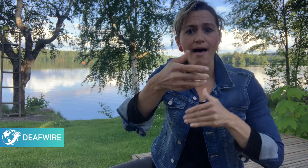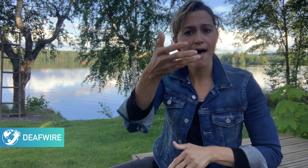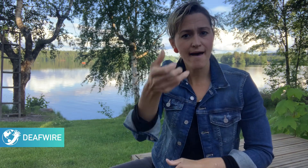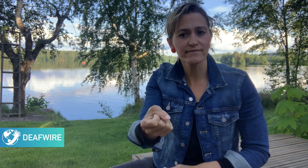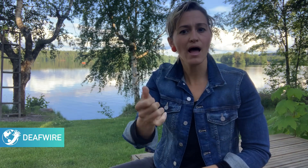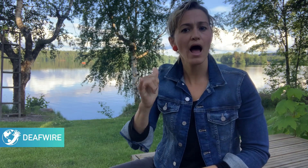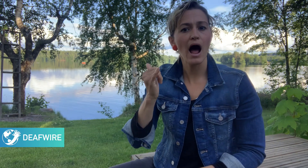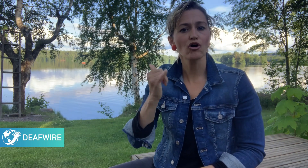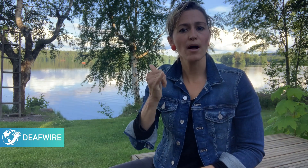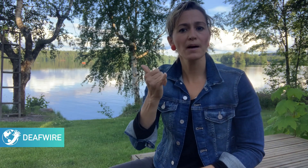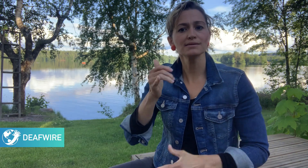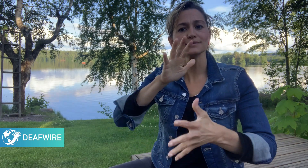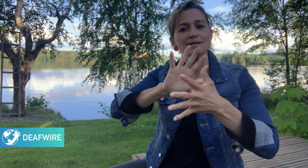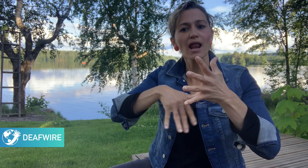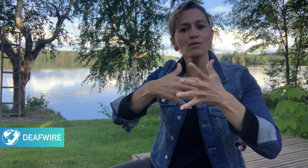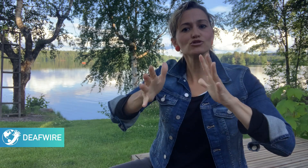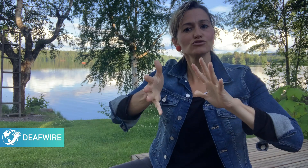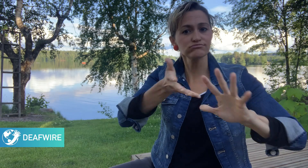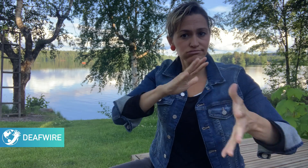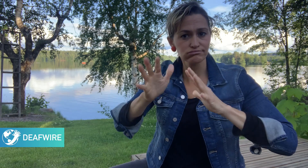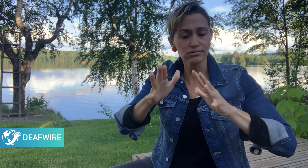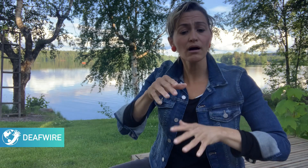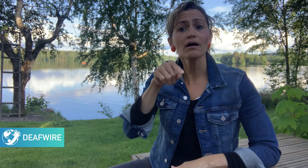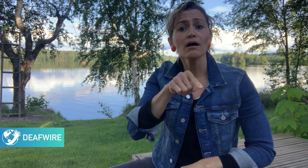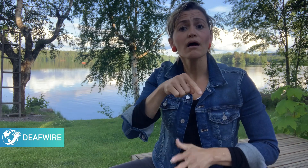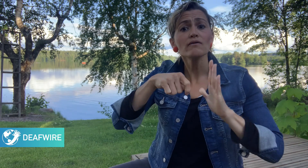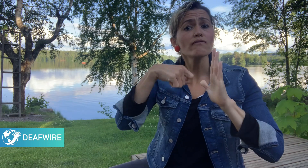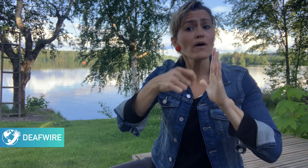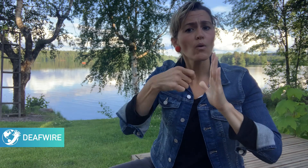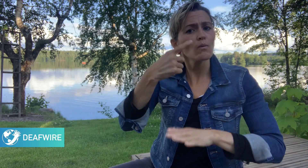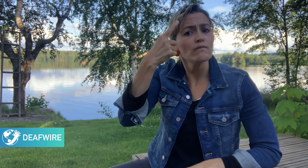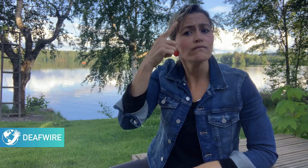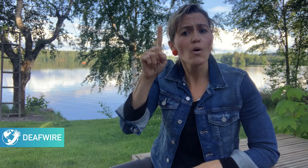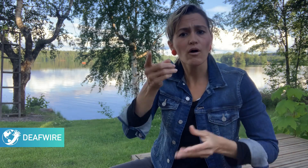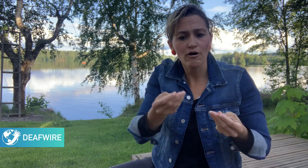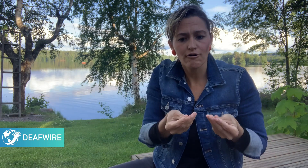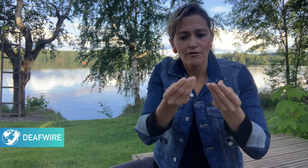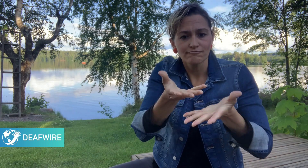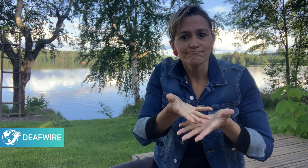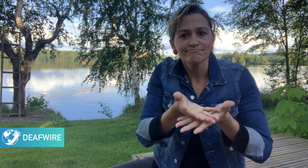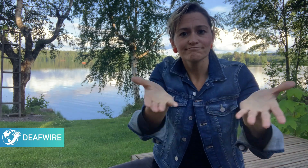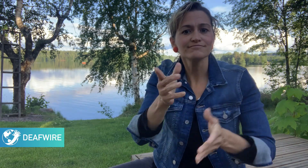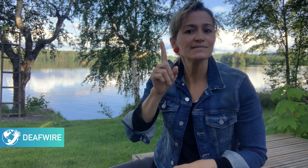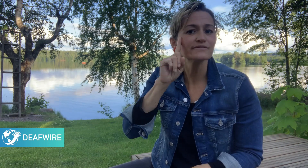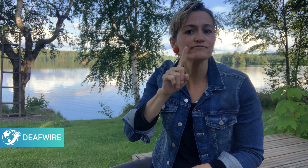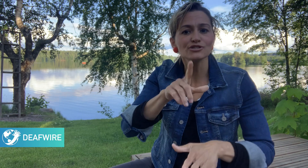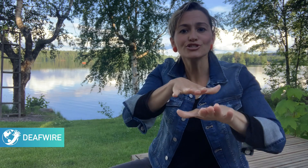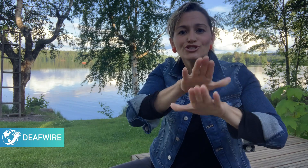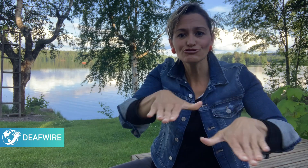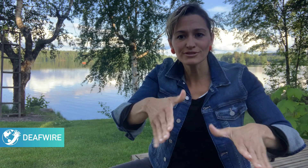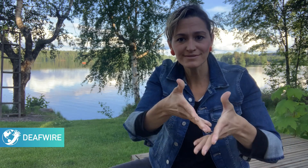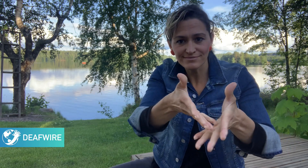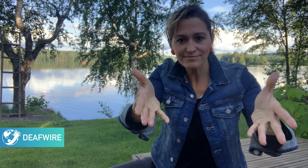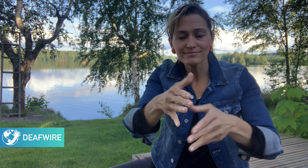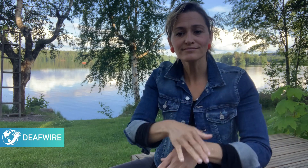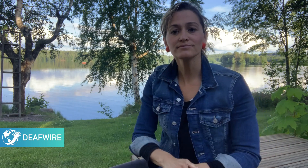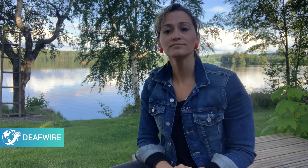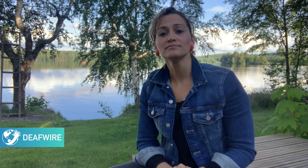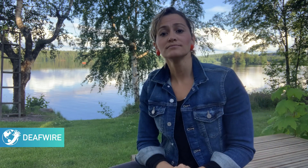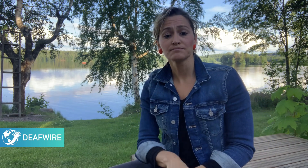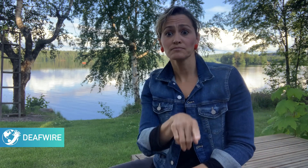in Arabic Sign Language. The program was jointly funded